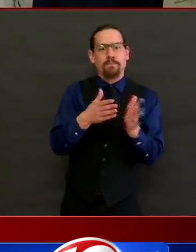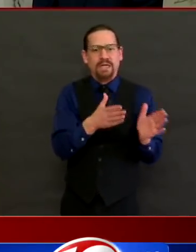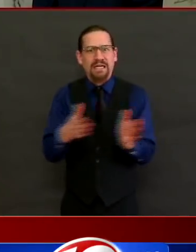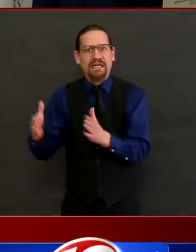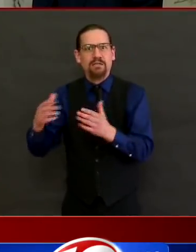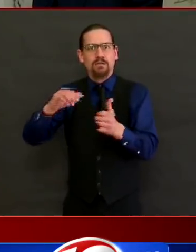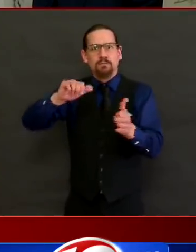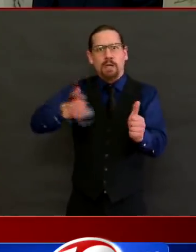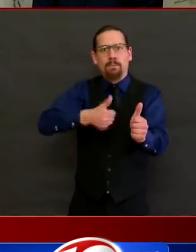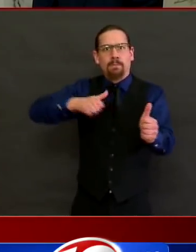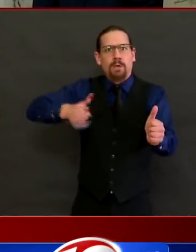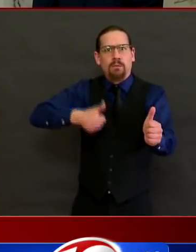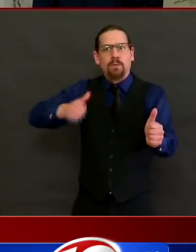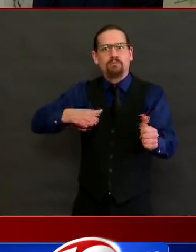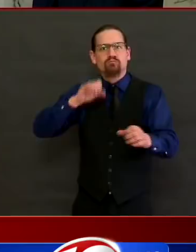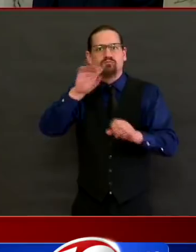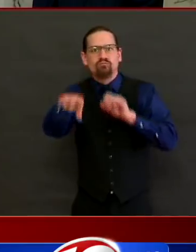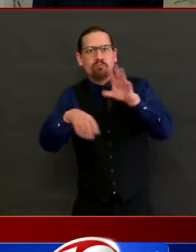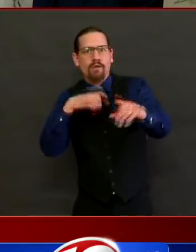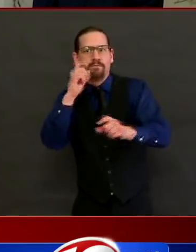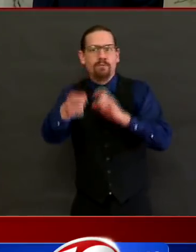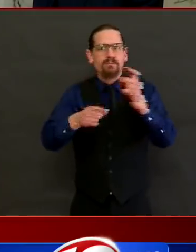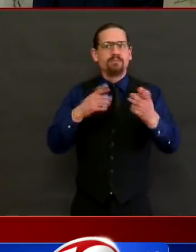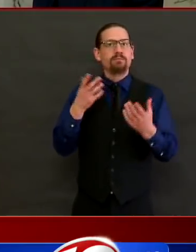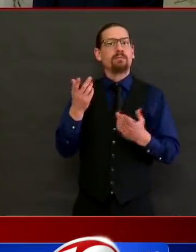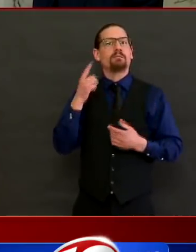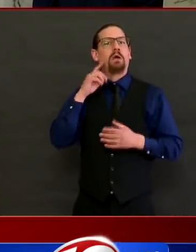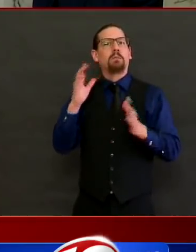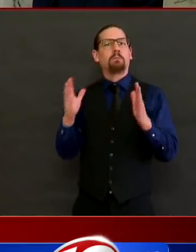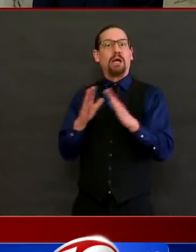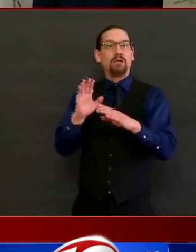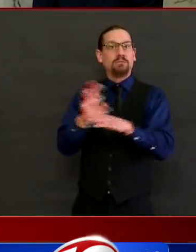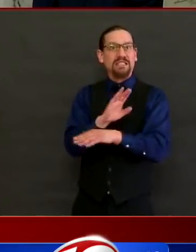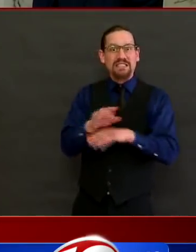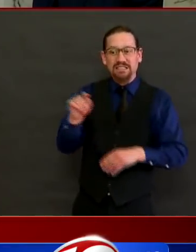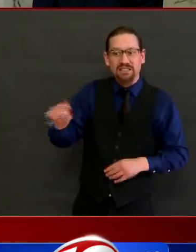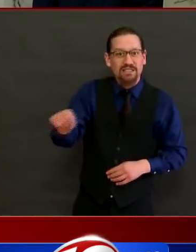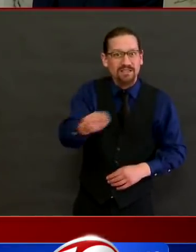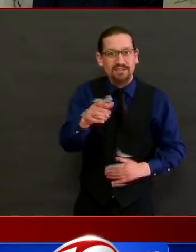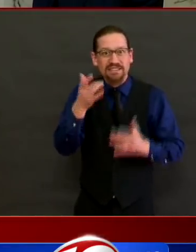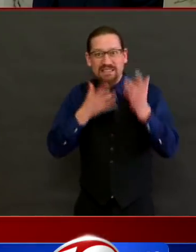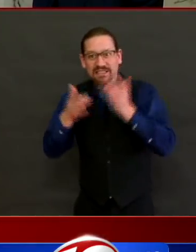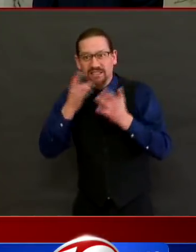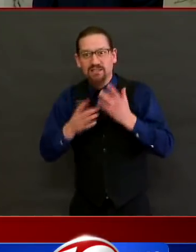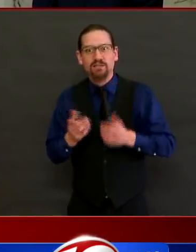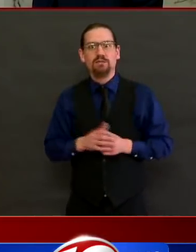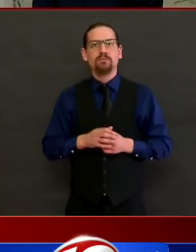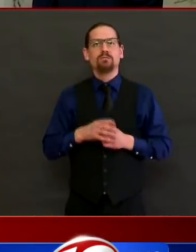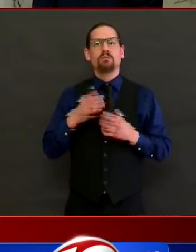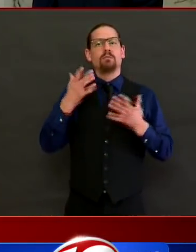HELP YOU. MORE PROGRAMS FOR SMALL BUSINESSES. MORE TECH SUPPORT FOR SMALL BUSINESSES.